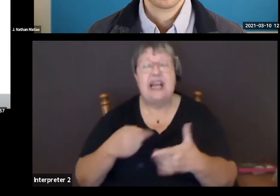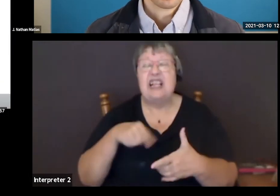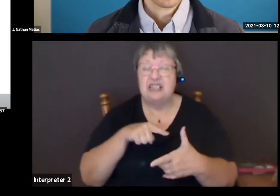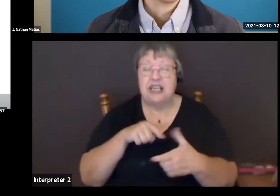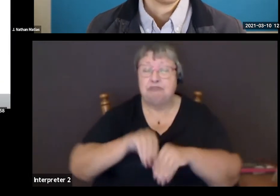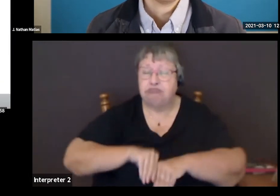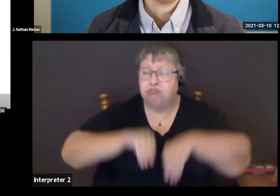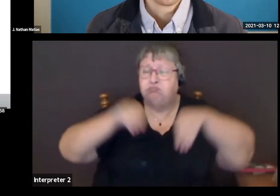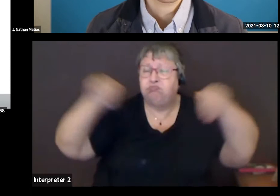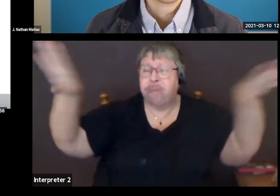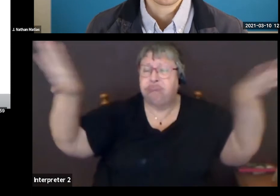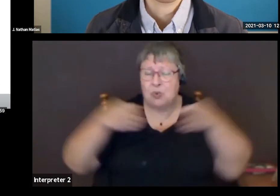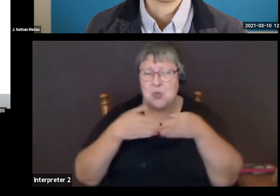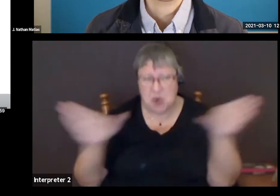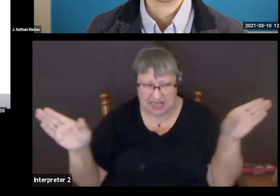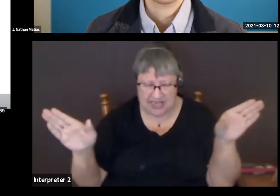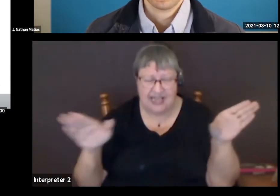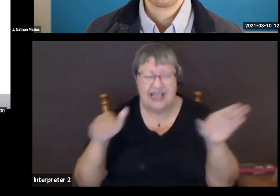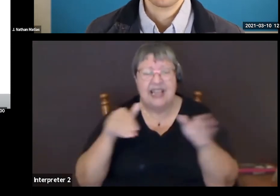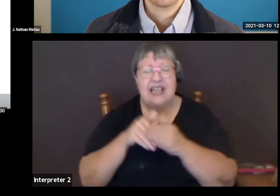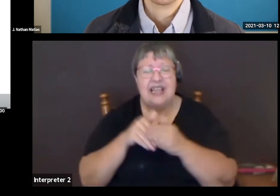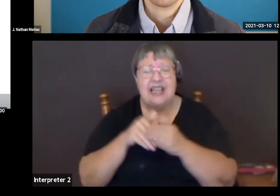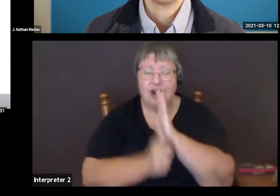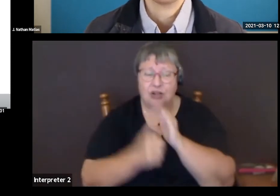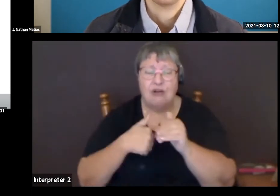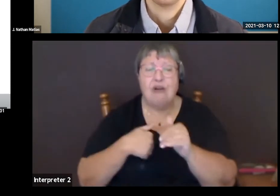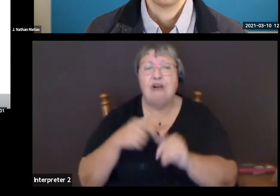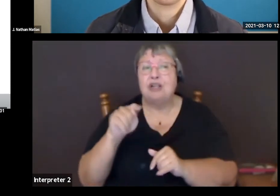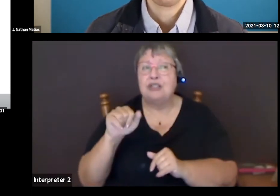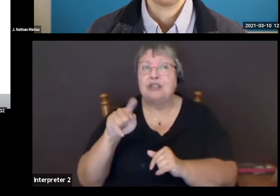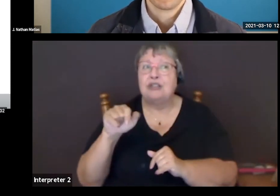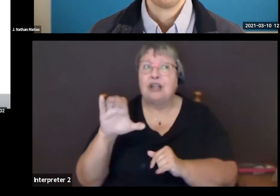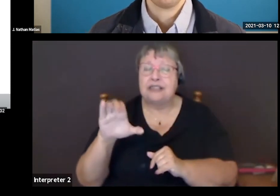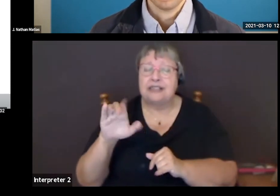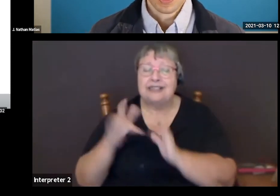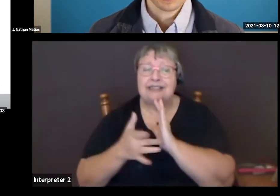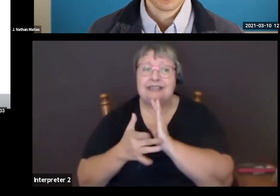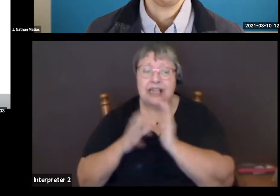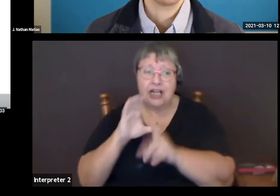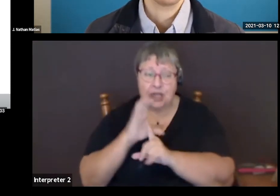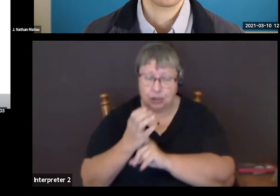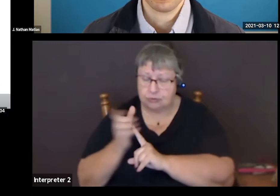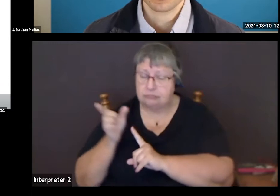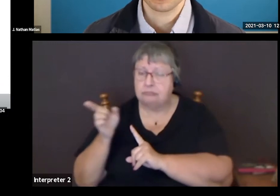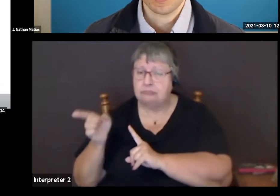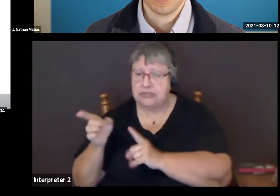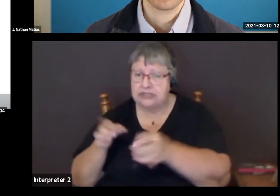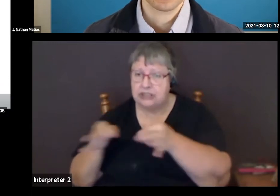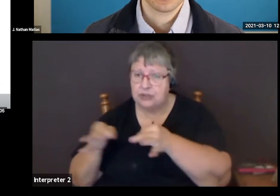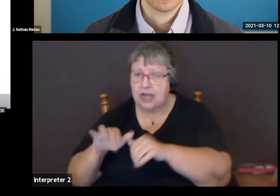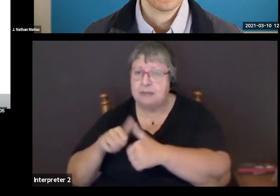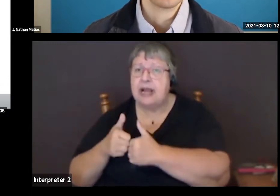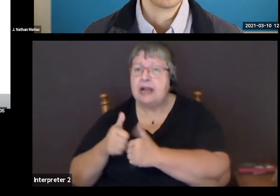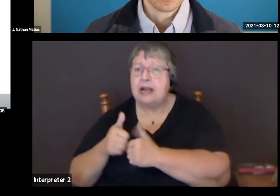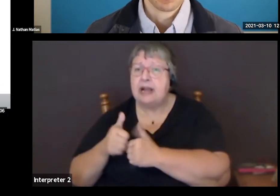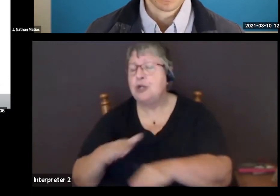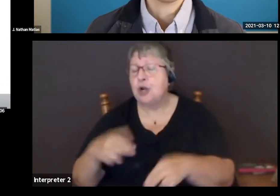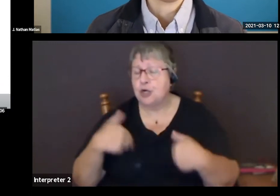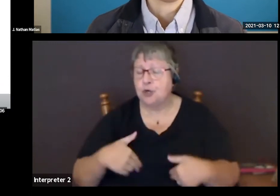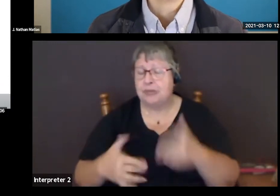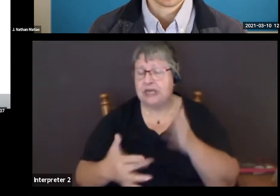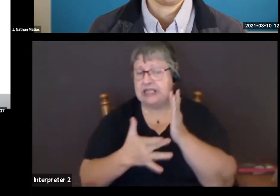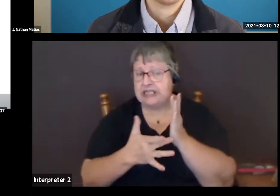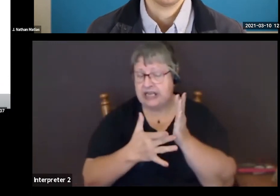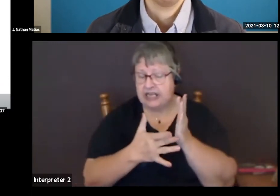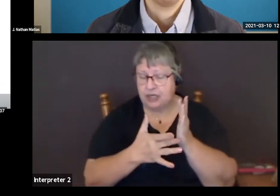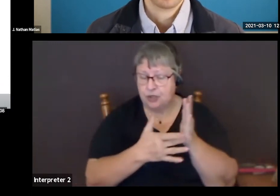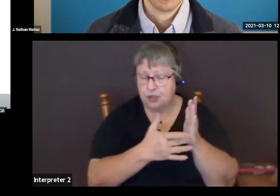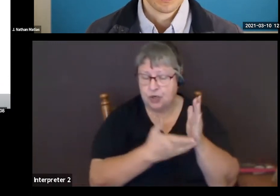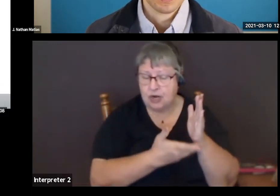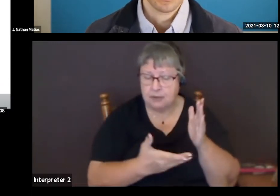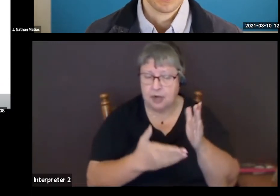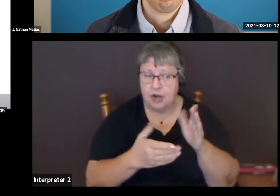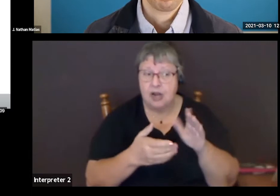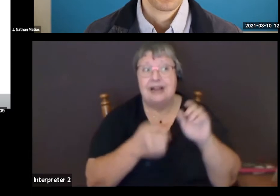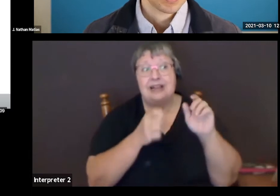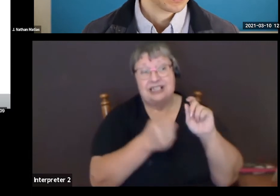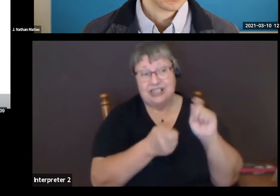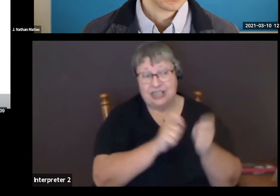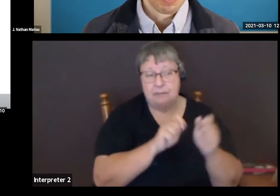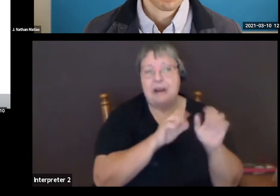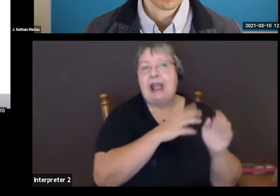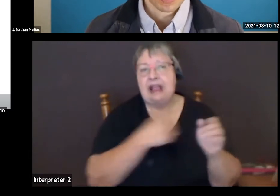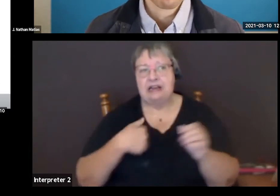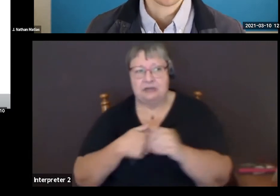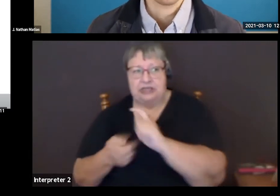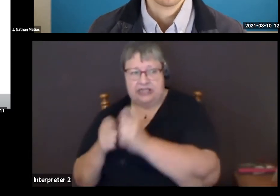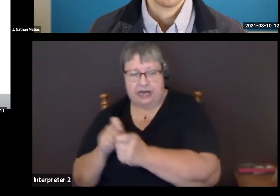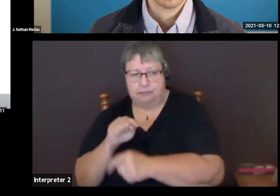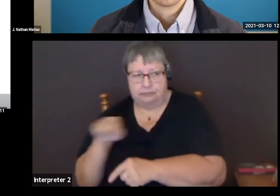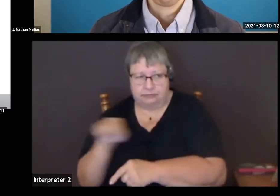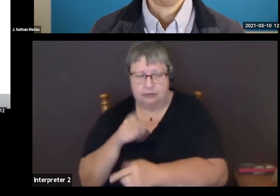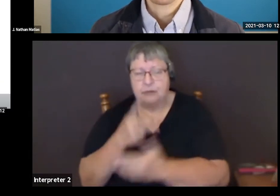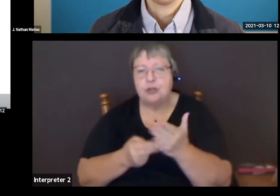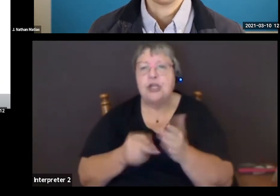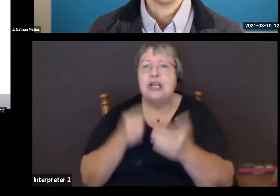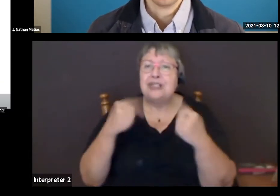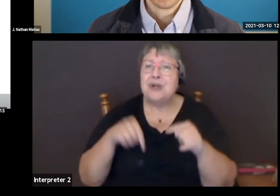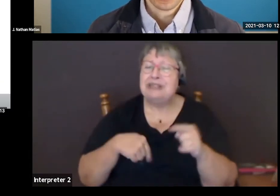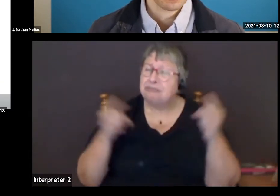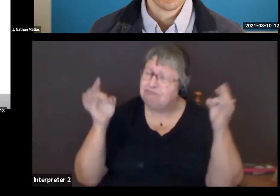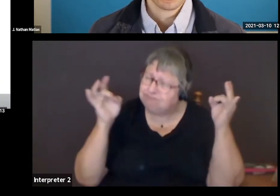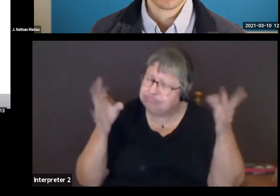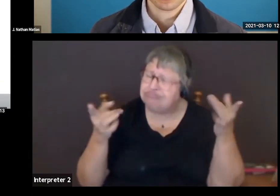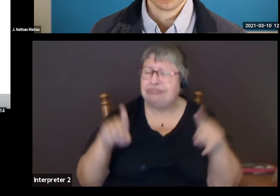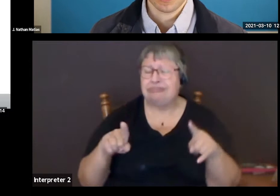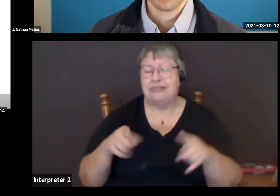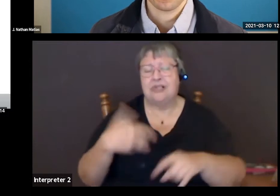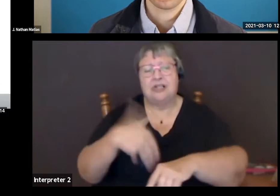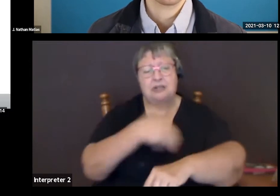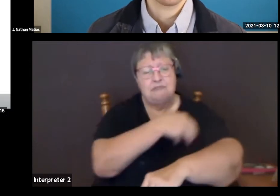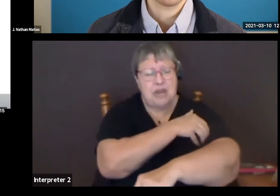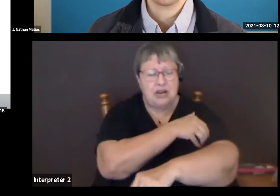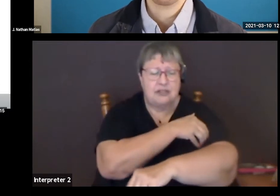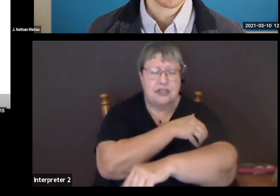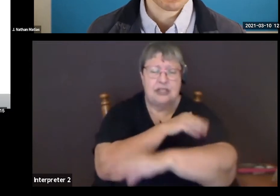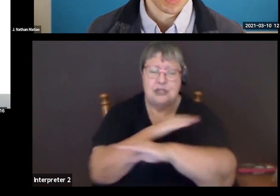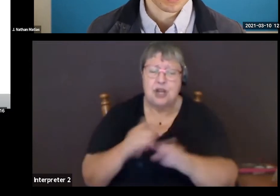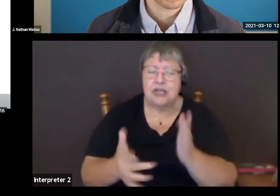In an article on toxic technical features, Adrian mercenary describes how non human technological agents can shape, and are shaped by human activity during this dreadful episode, a set of powerful non human technological agents, including right its business